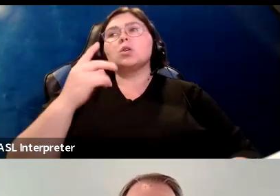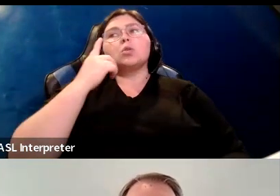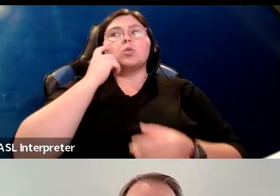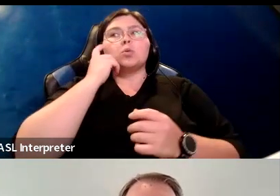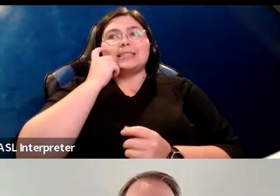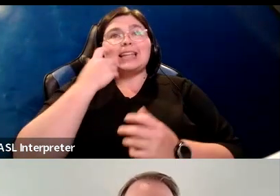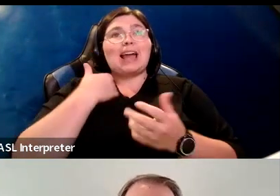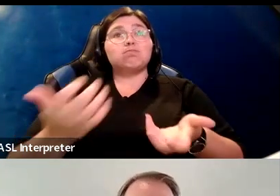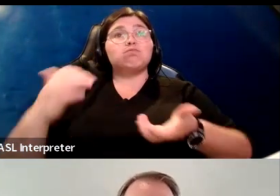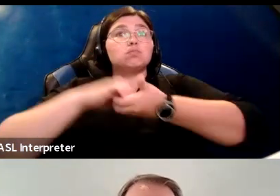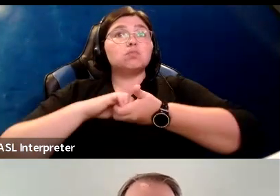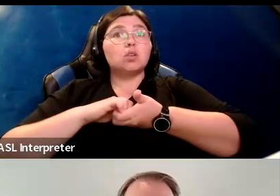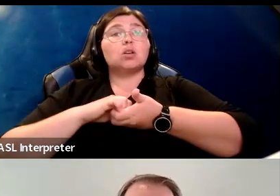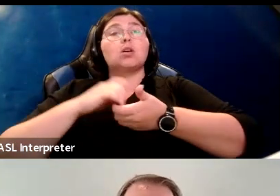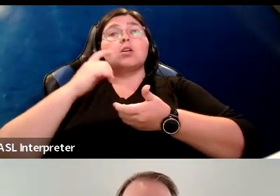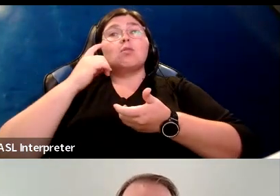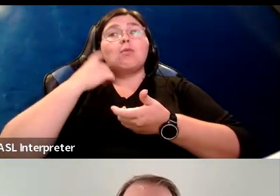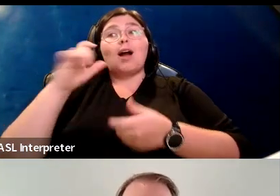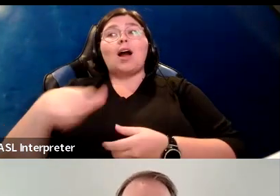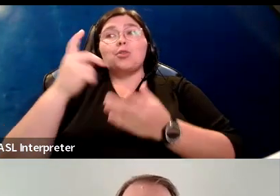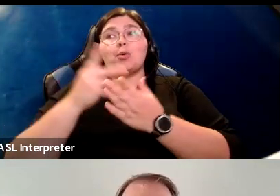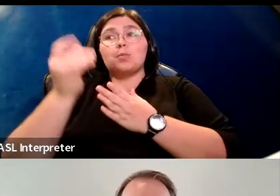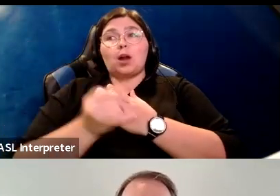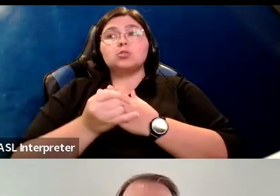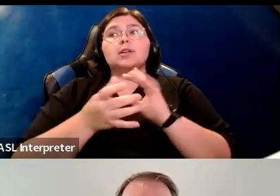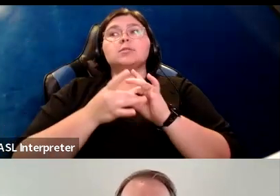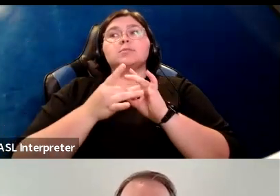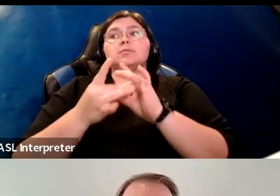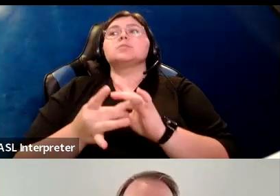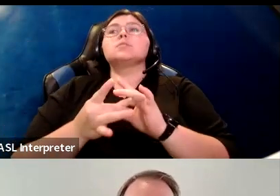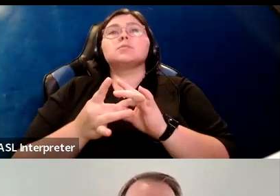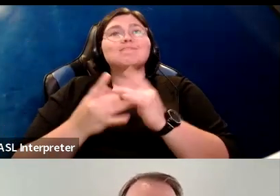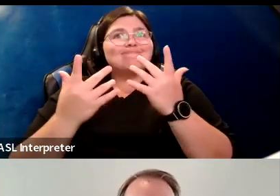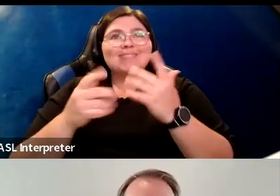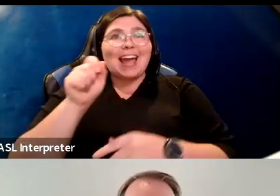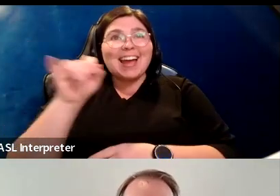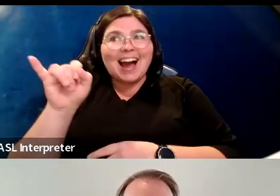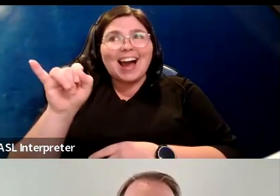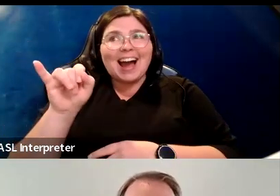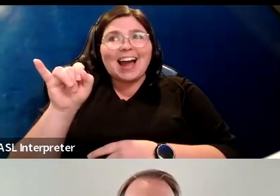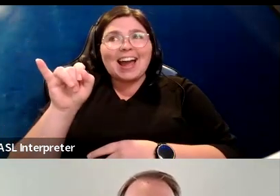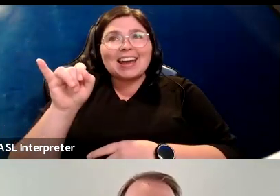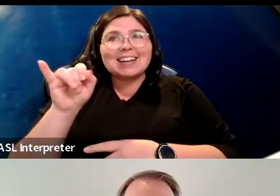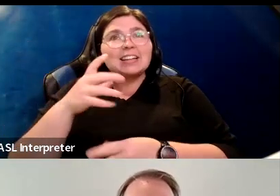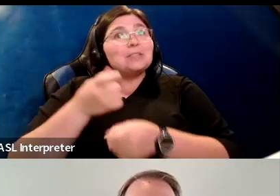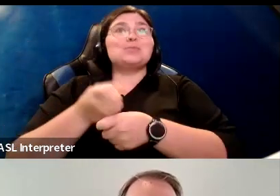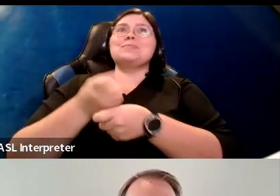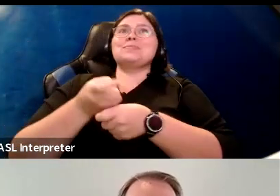on other projects related to AI making jokes too. So that's also very interesting there.